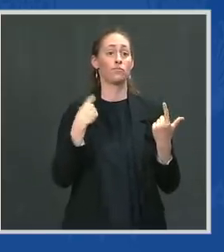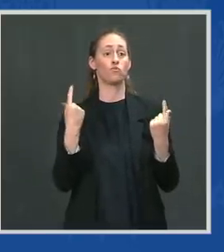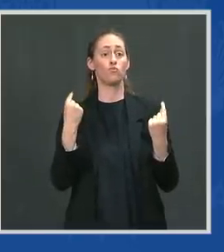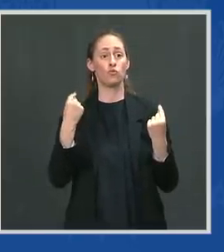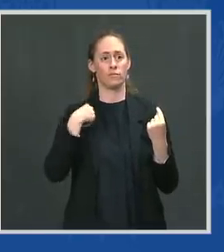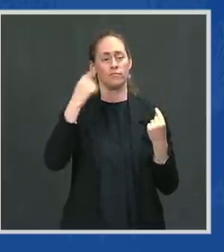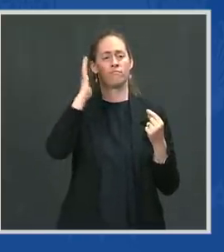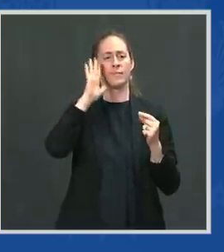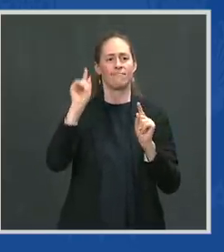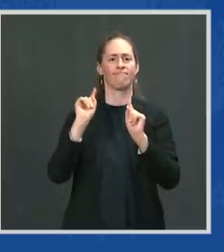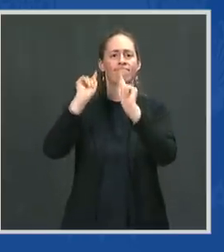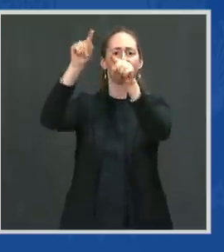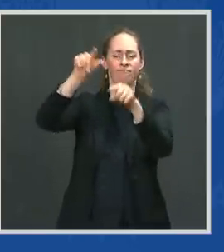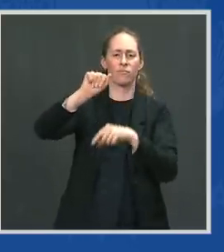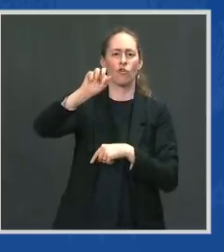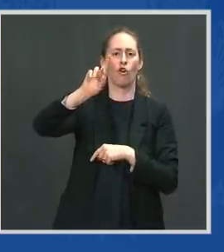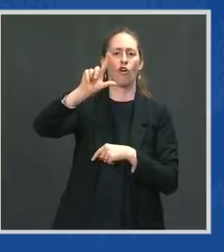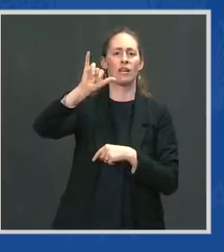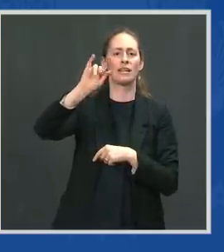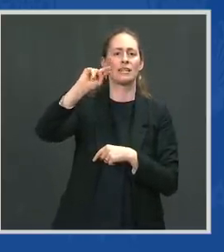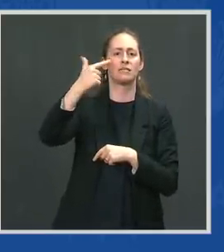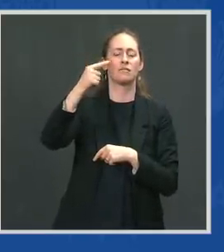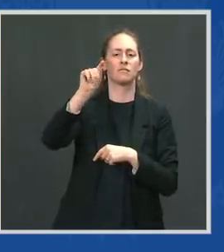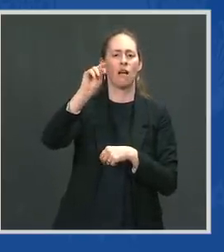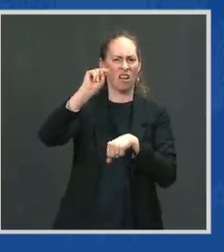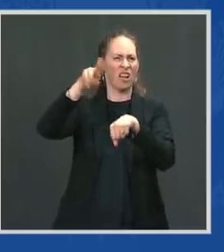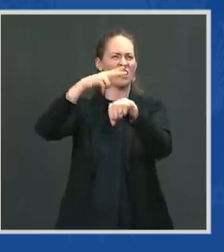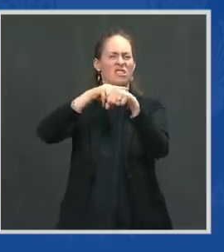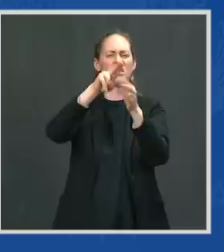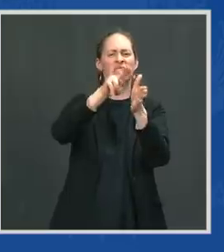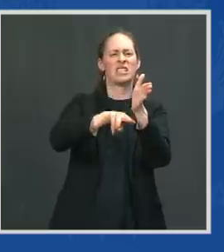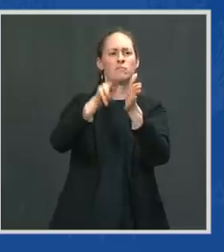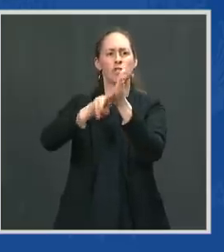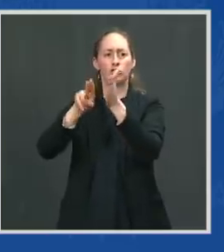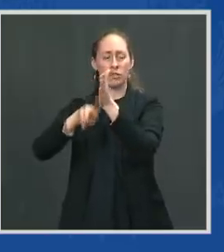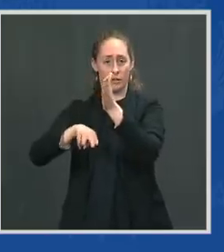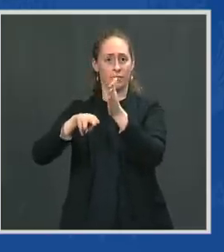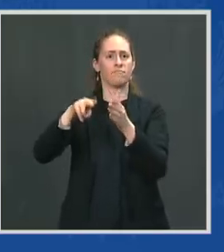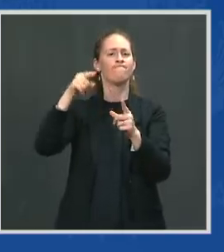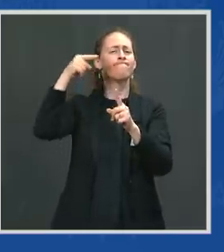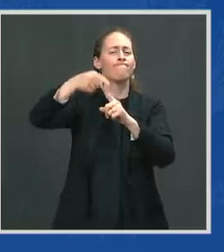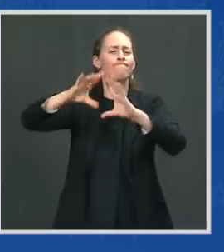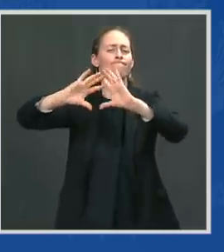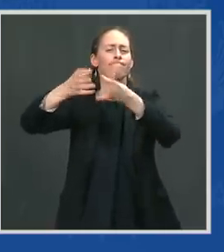Section 60, and that sacred memorial to American sacrifice. Section sisty [sic] --